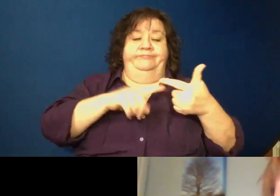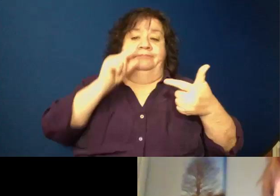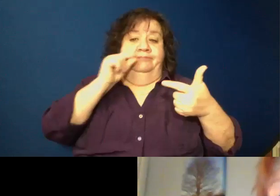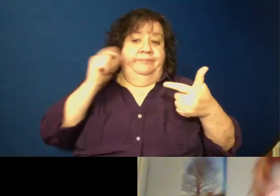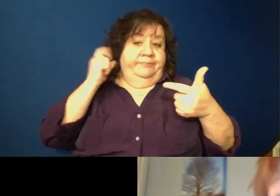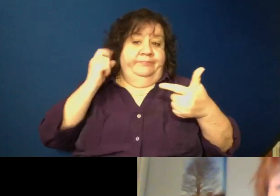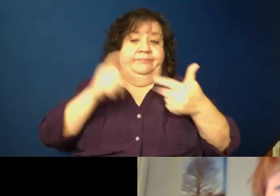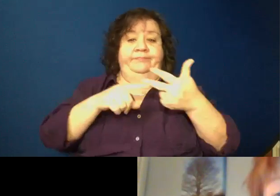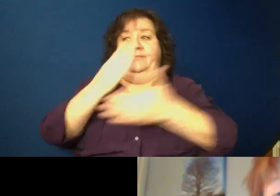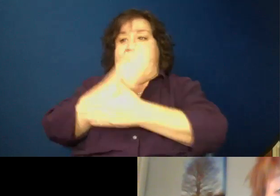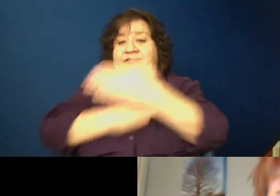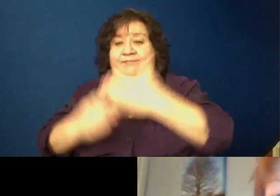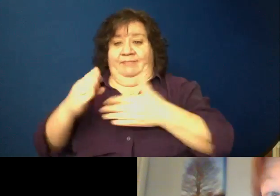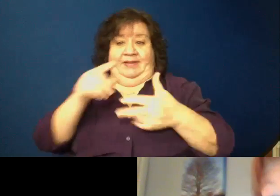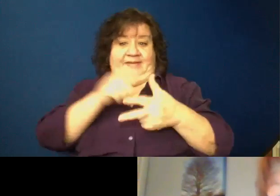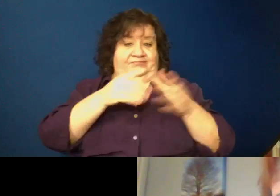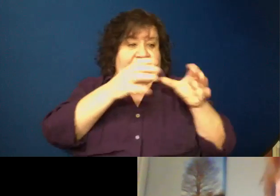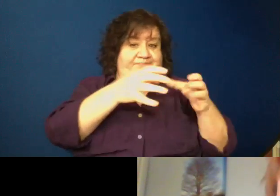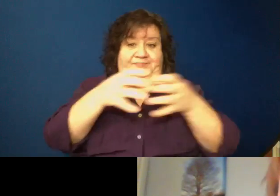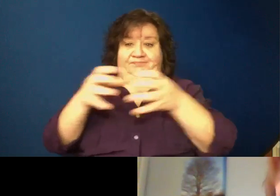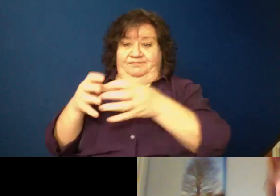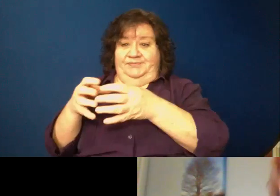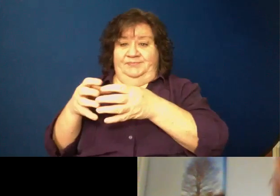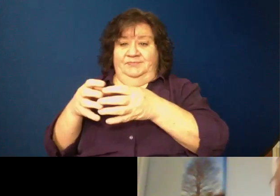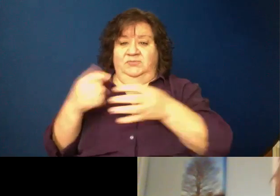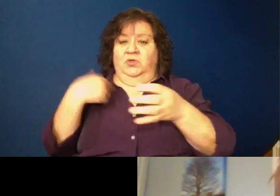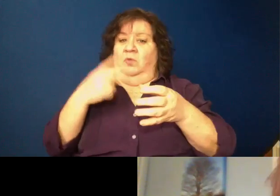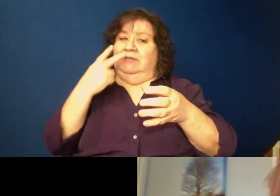governments to be able to demonstrate as well afterwards how many people with disabilities were